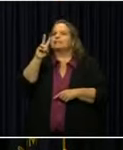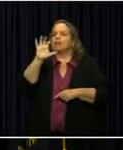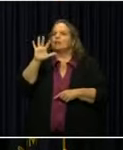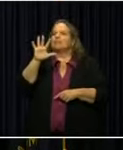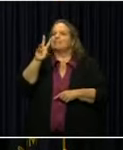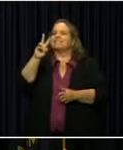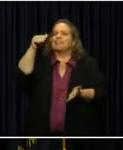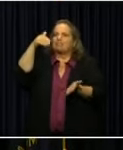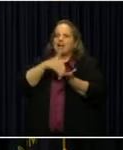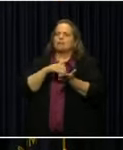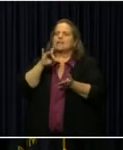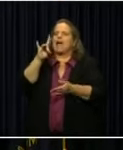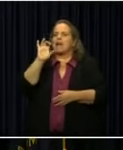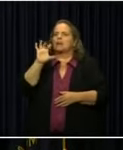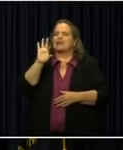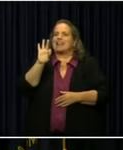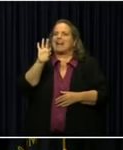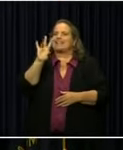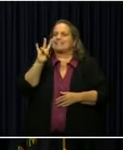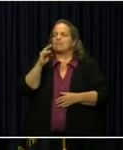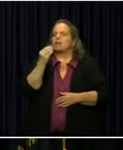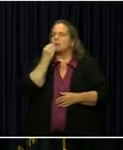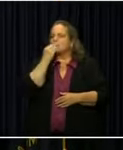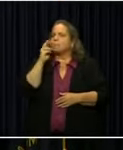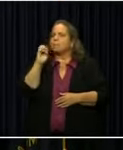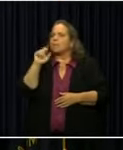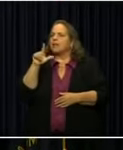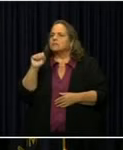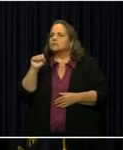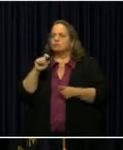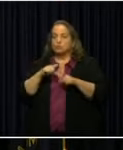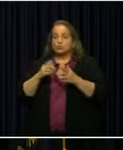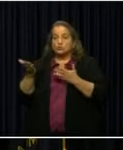AND WHILE THAT IS HIGH COMPARED